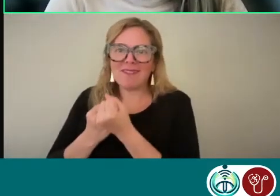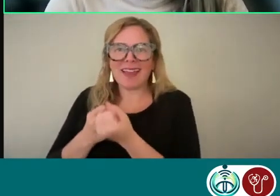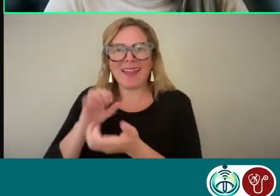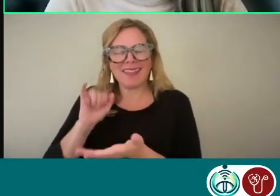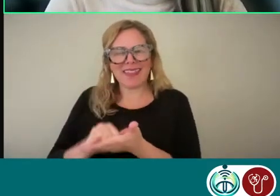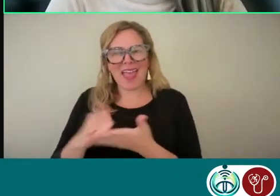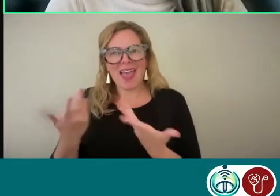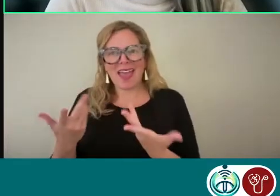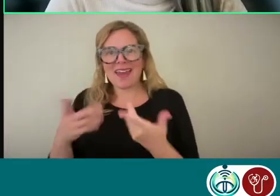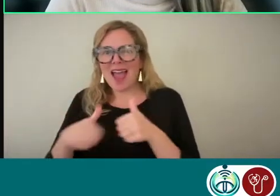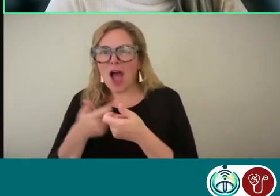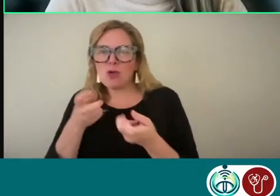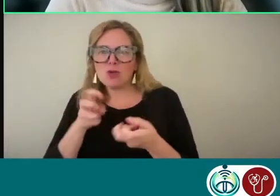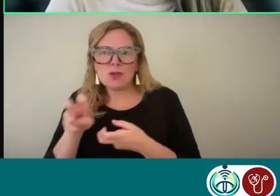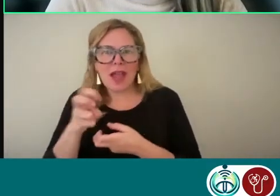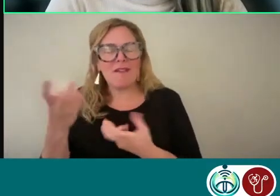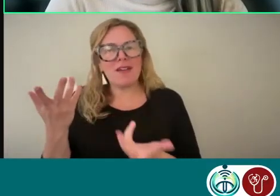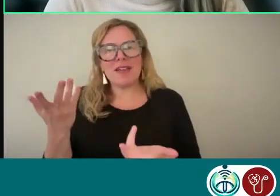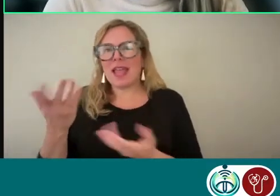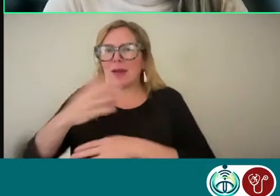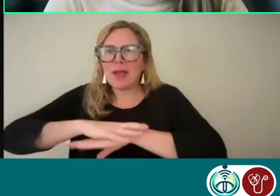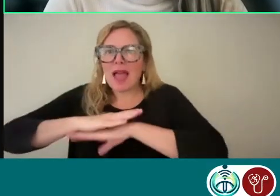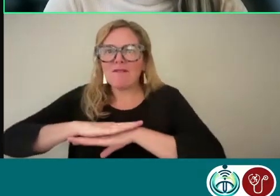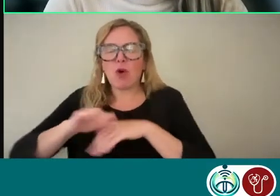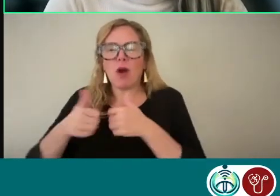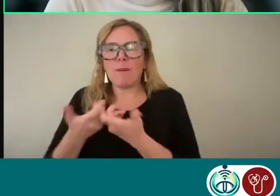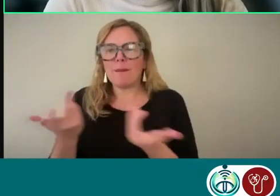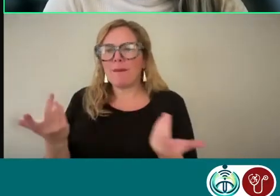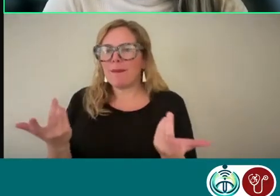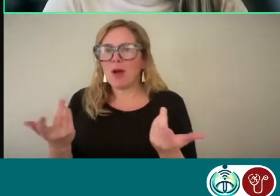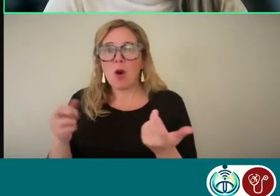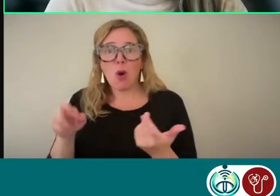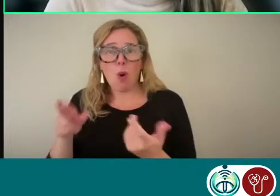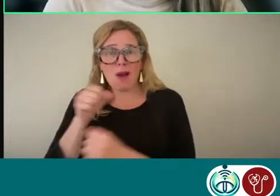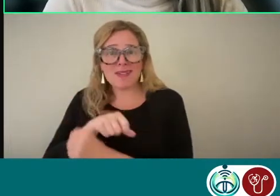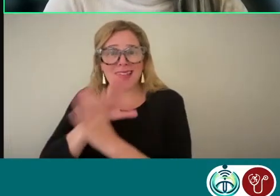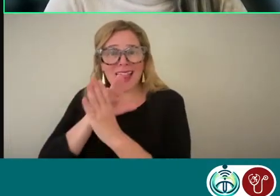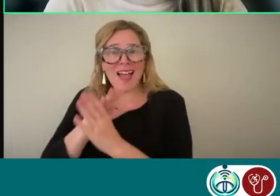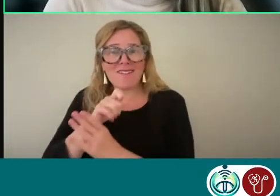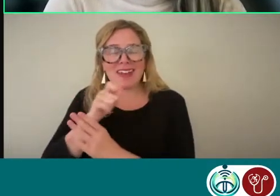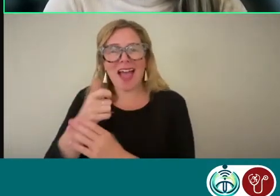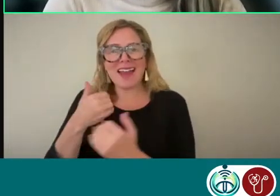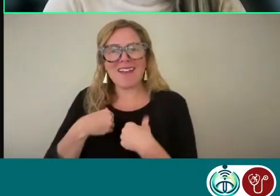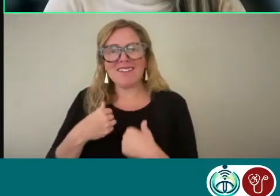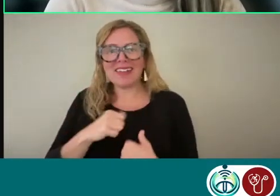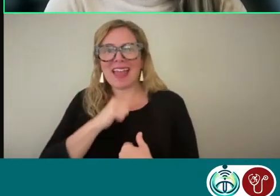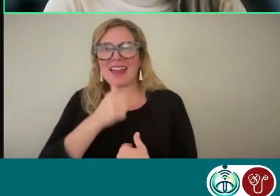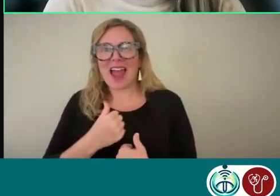Absence of nonverbal cues in telehealth, you might not see it, but somebody can be extremely scared